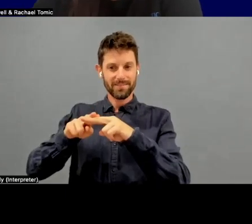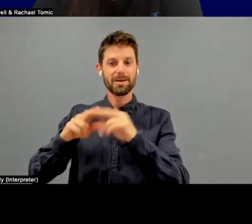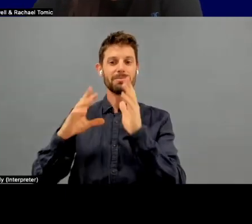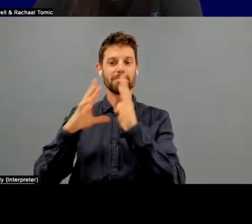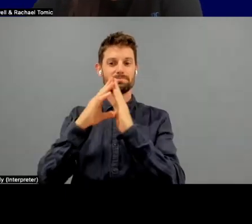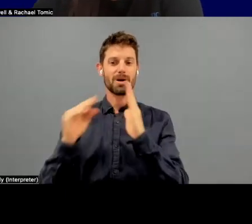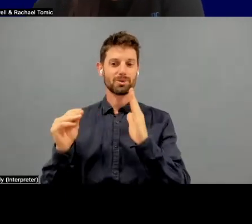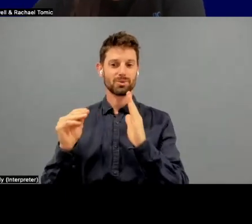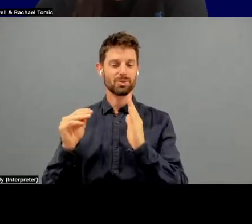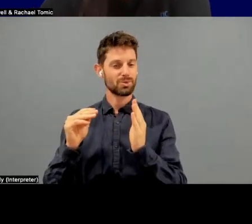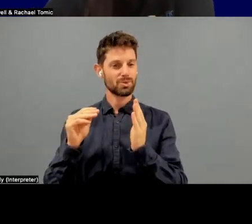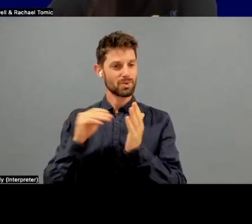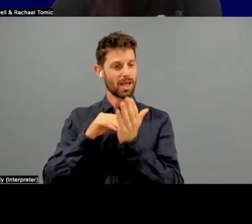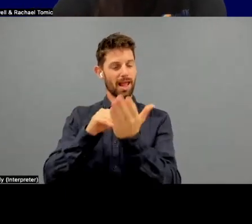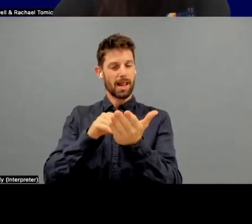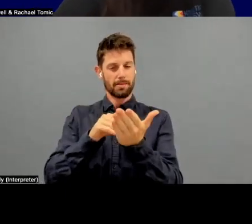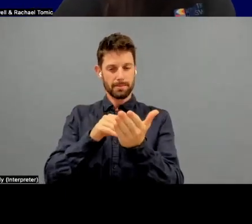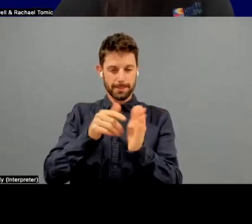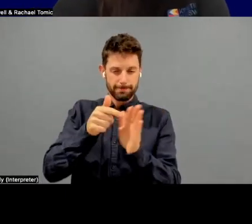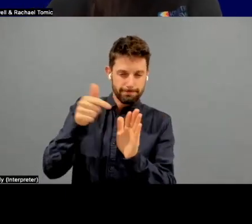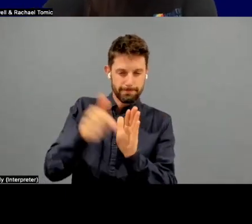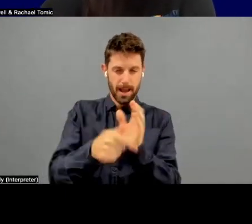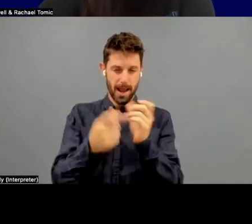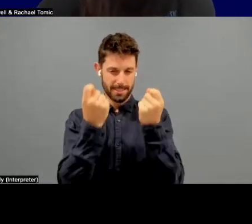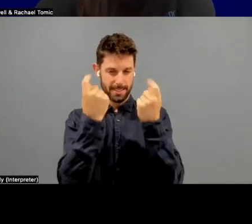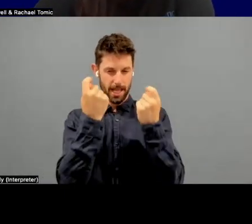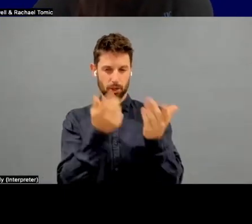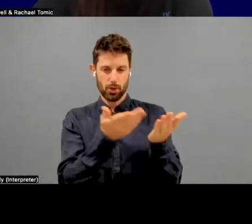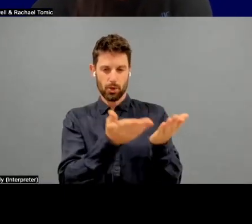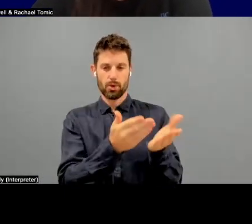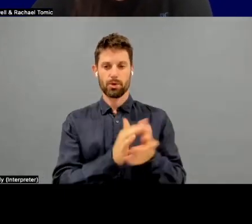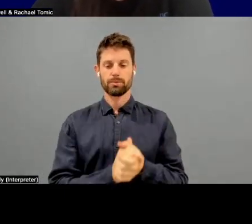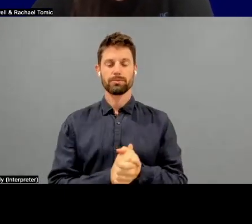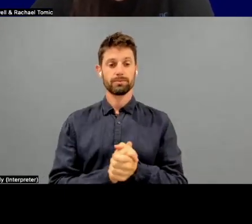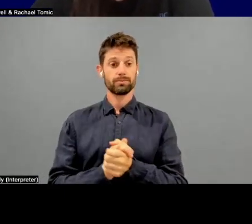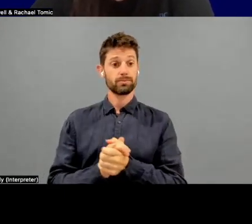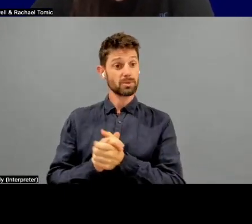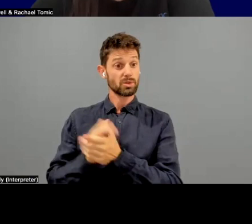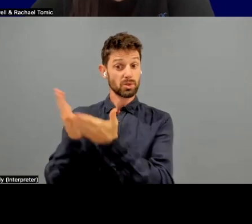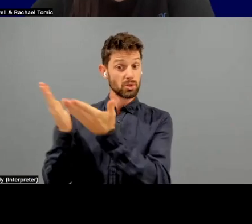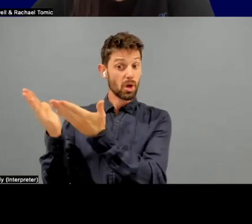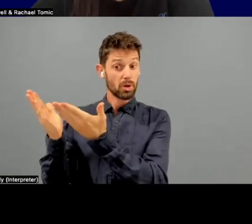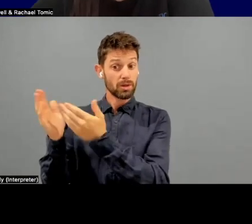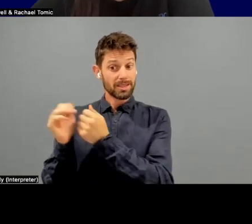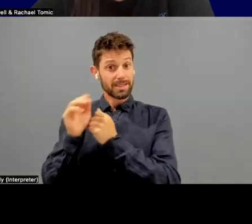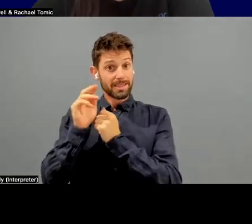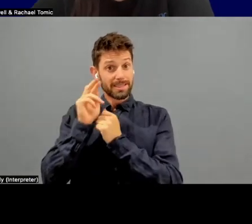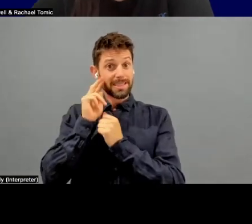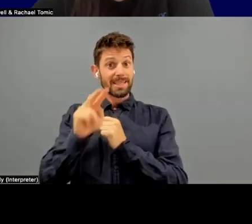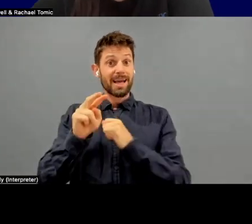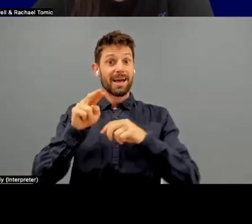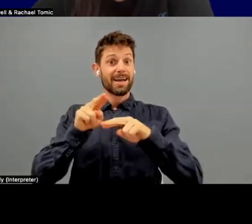understanding of Hannah. So, on the slide you can see the F-words model has been put up there. It